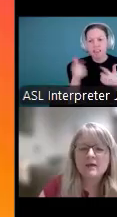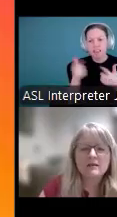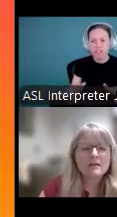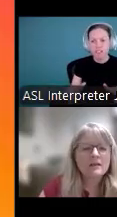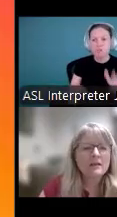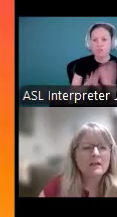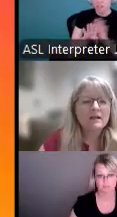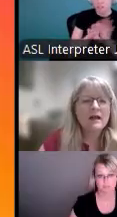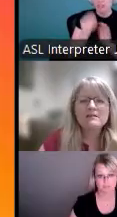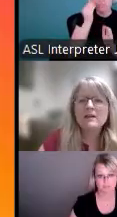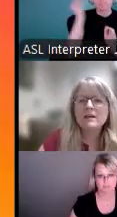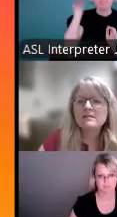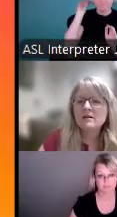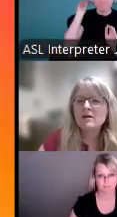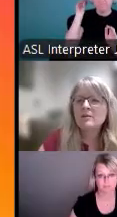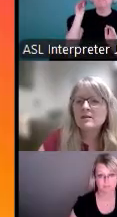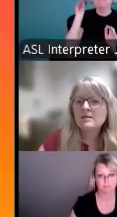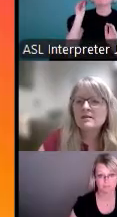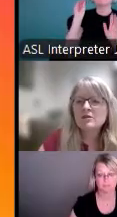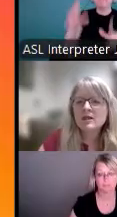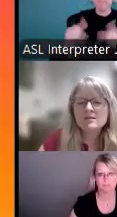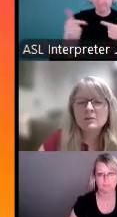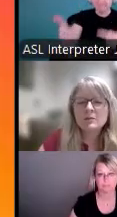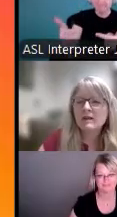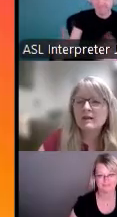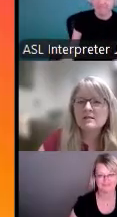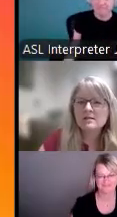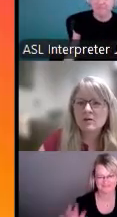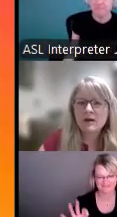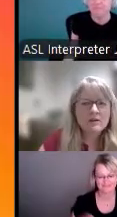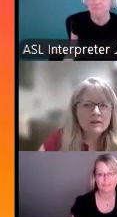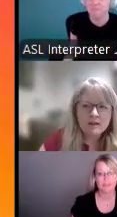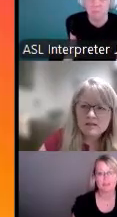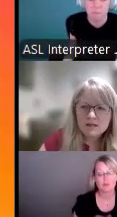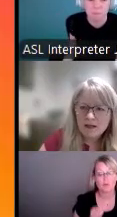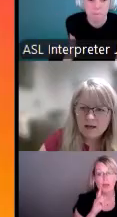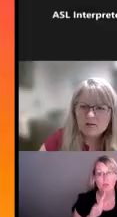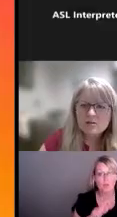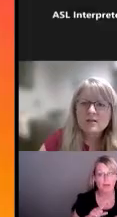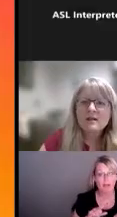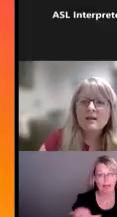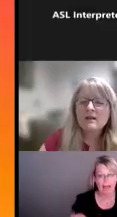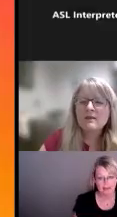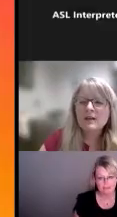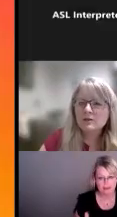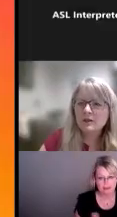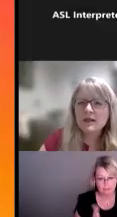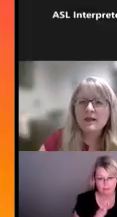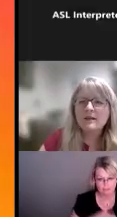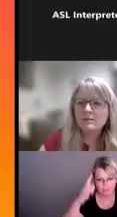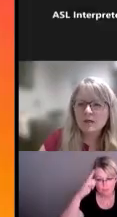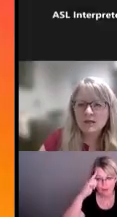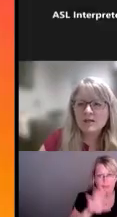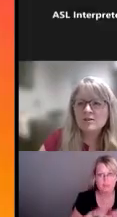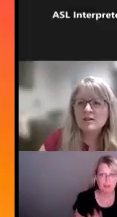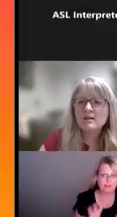that it activates all parts of the child's brain, and so everything's engaged in that learning and communication